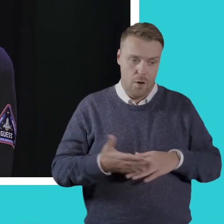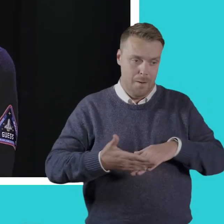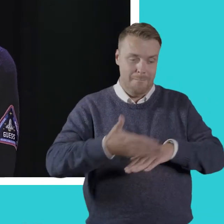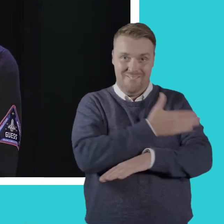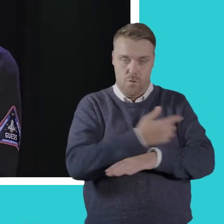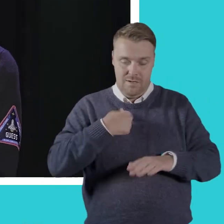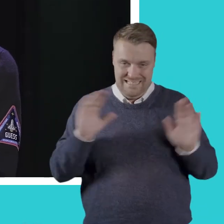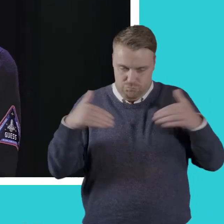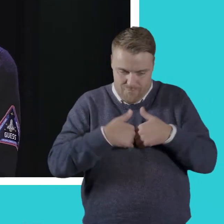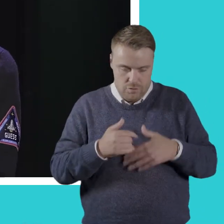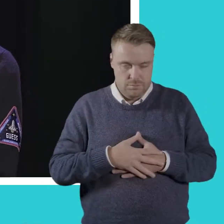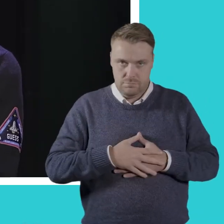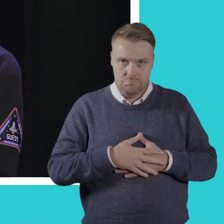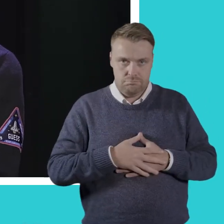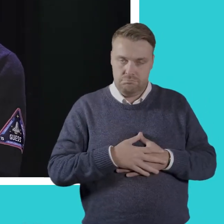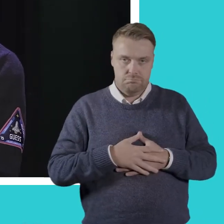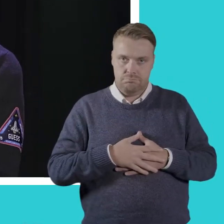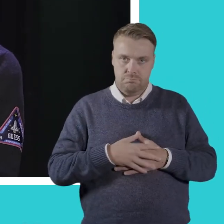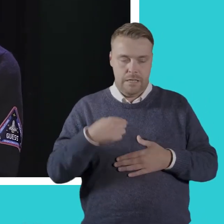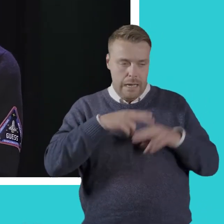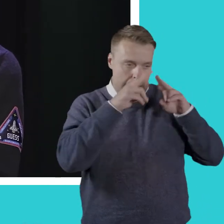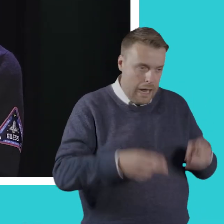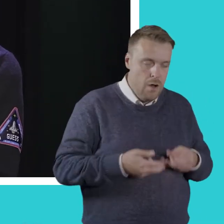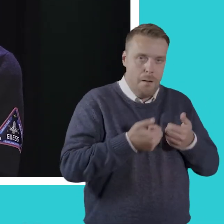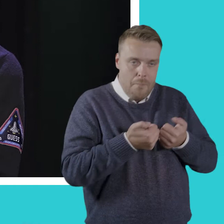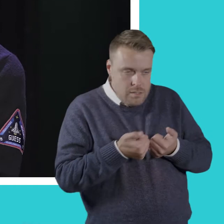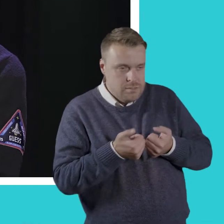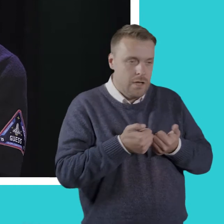introvert you would ever meet. I was always at my house playing Playstation playing Football